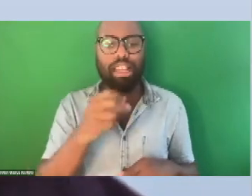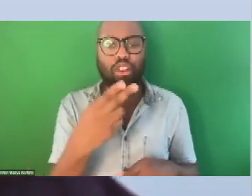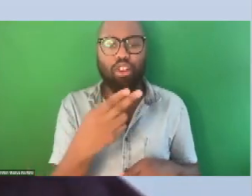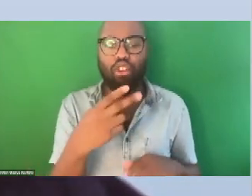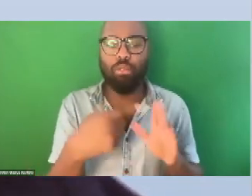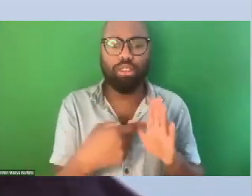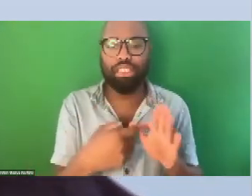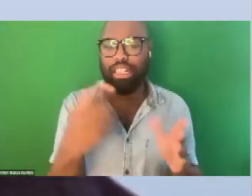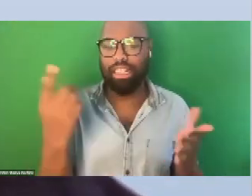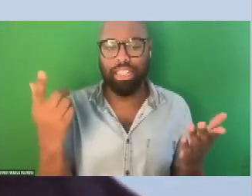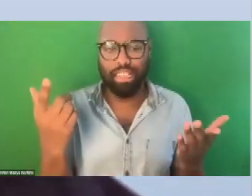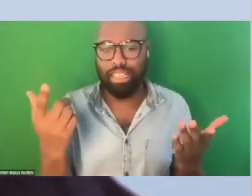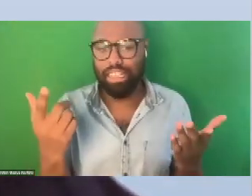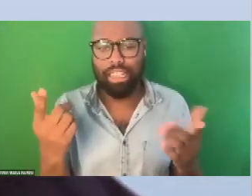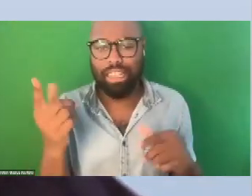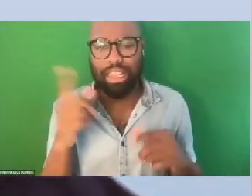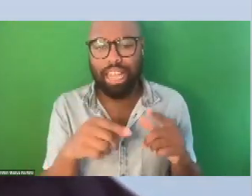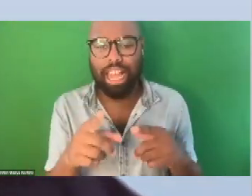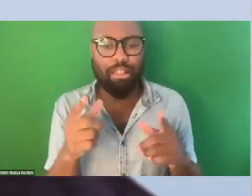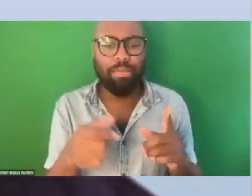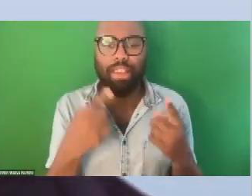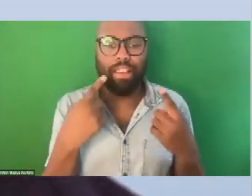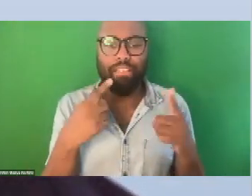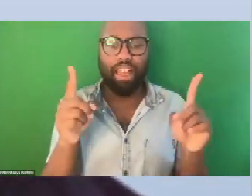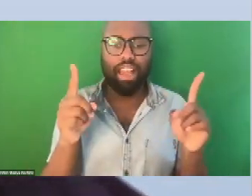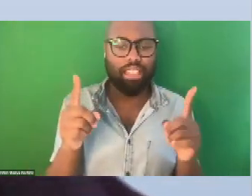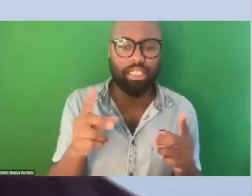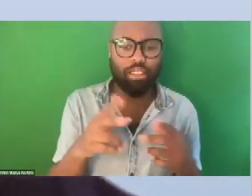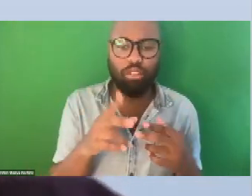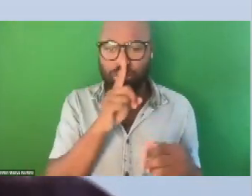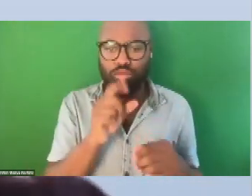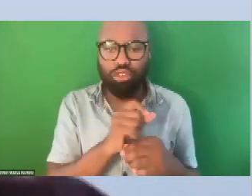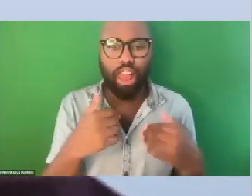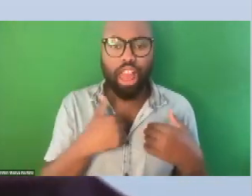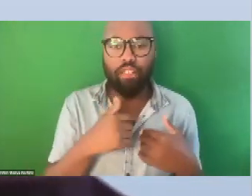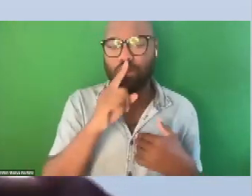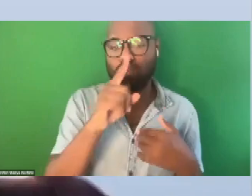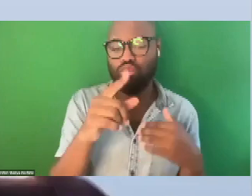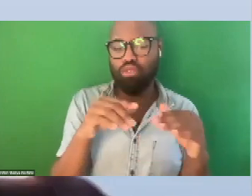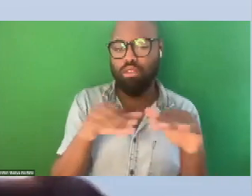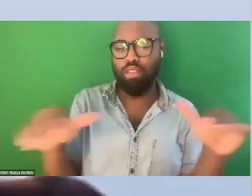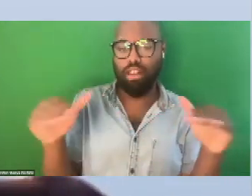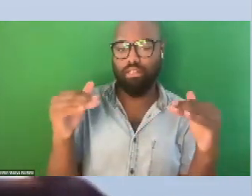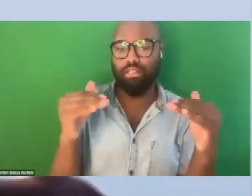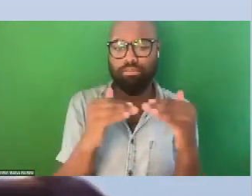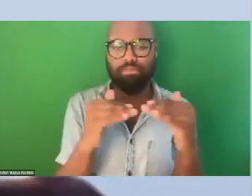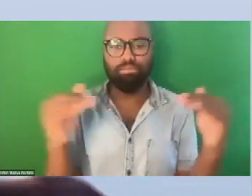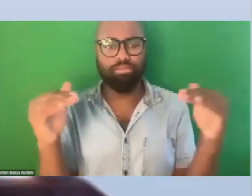a really truly level playing field for community representatives who are receiving home and community based services.